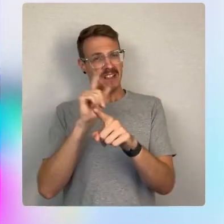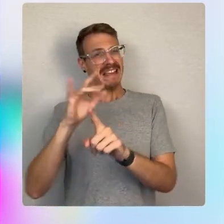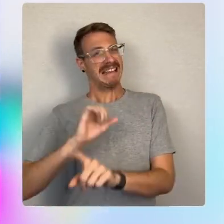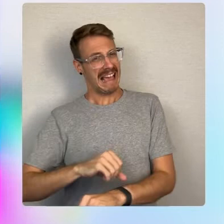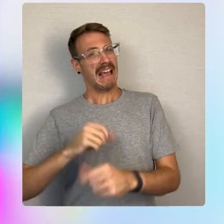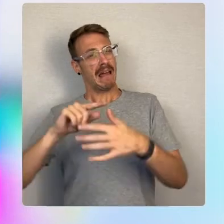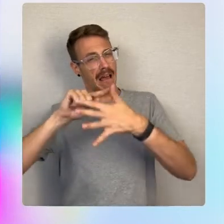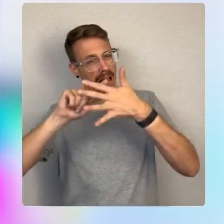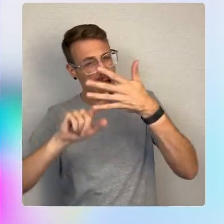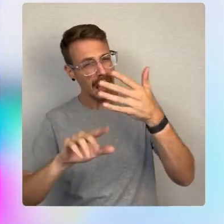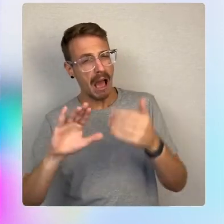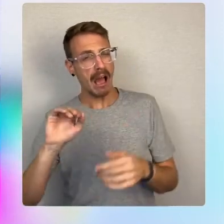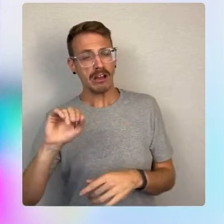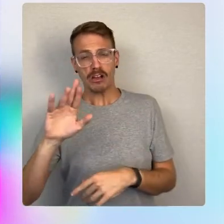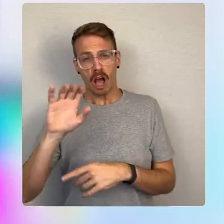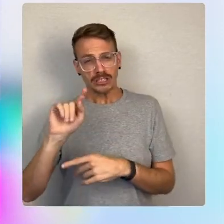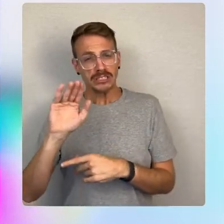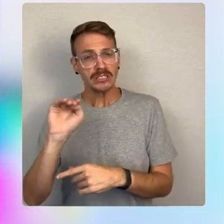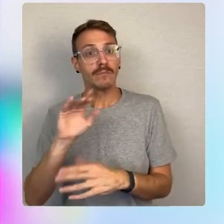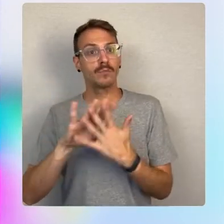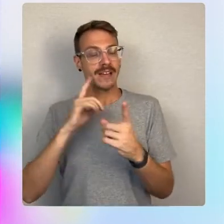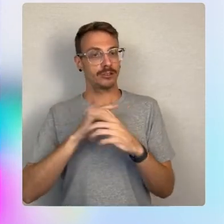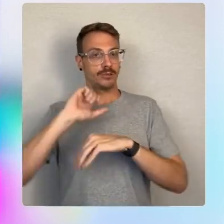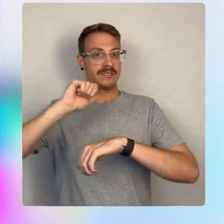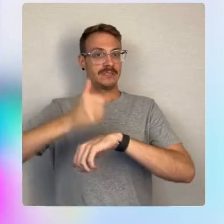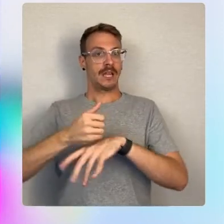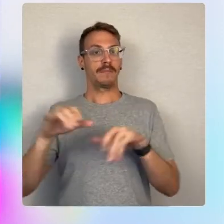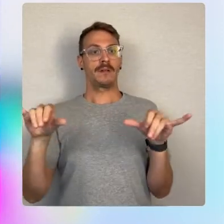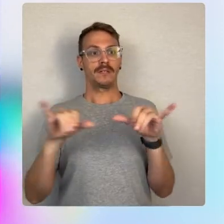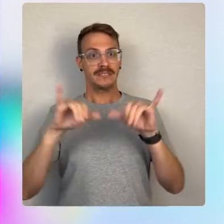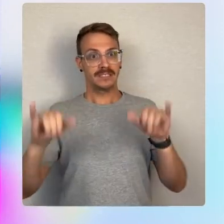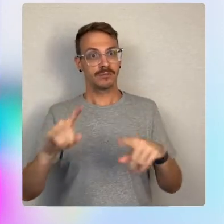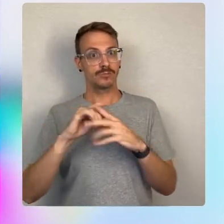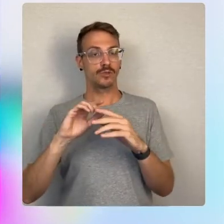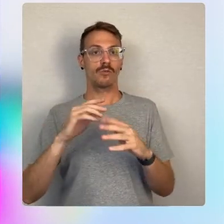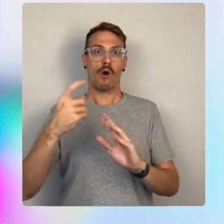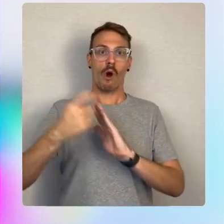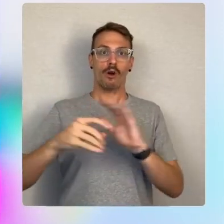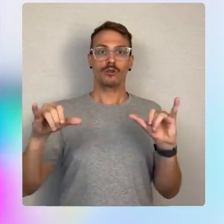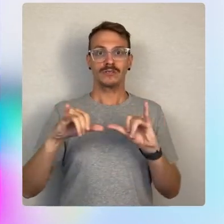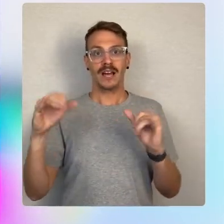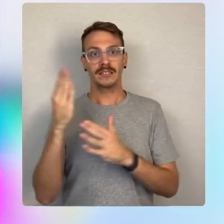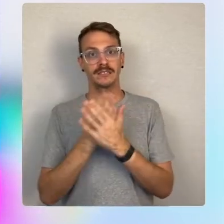So we had to implement a system to auto size some apparels, or the watches, the rings that we have, badges,